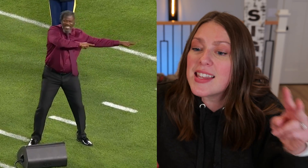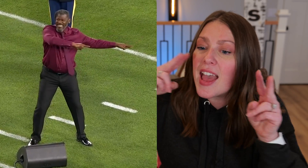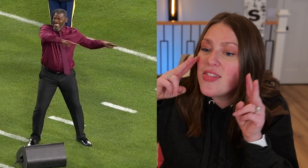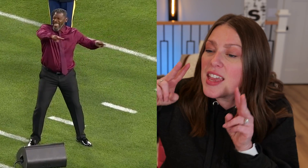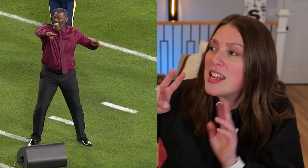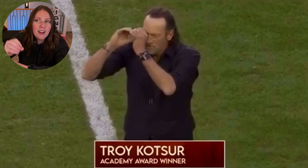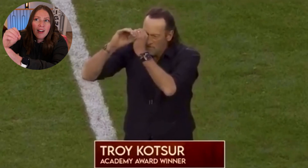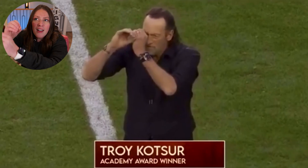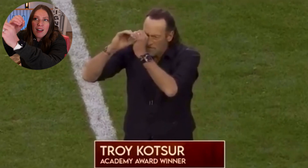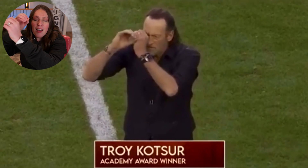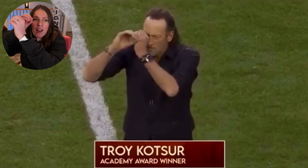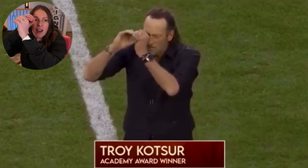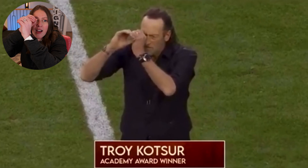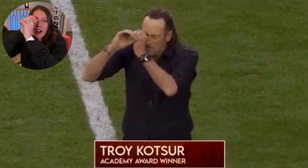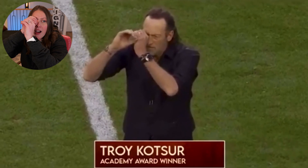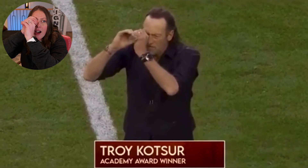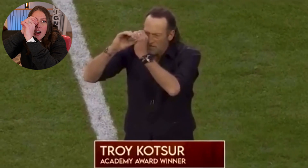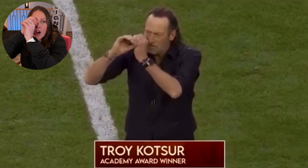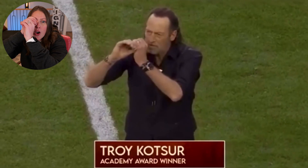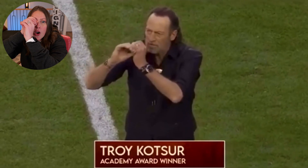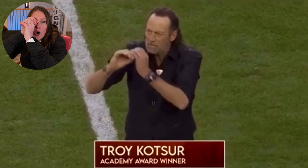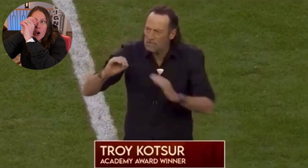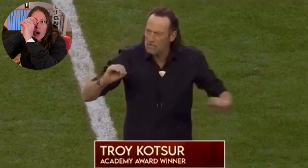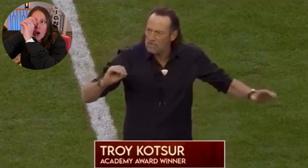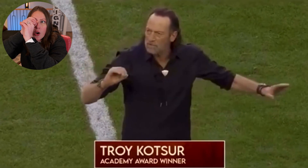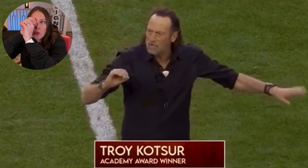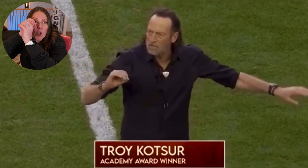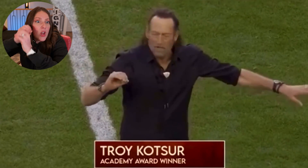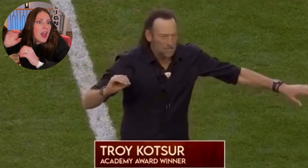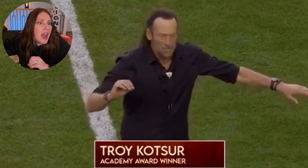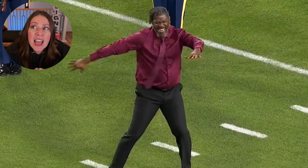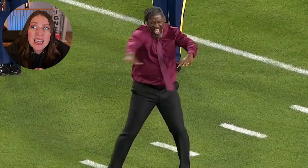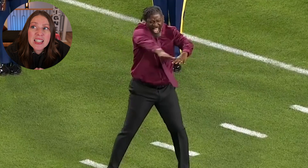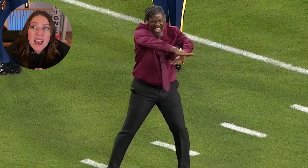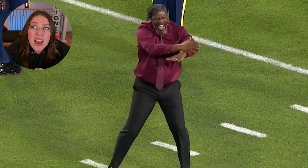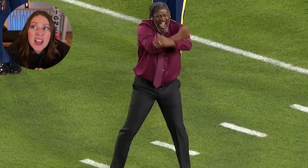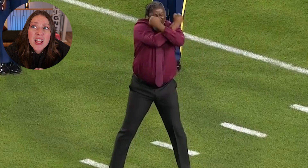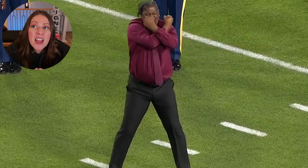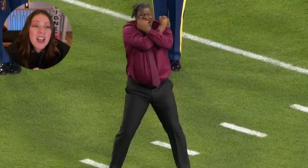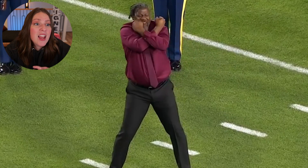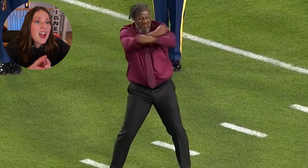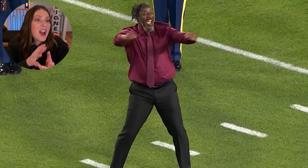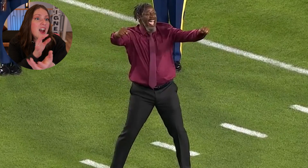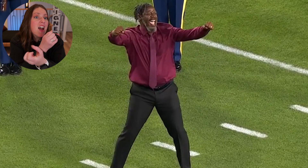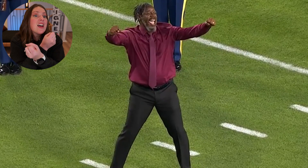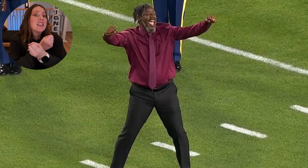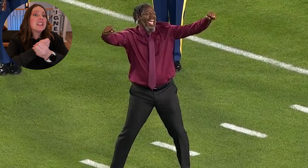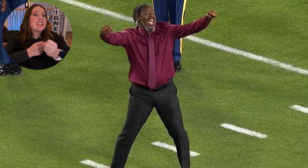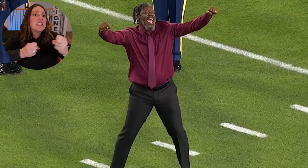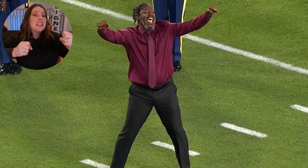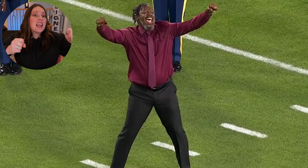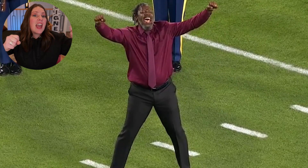And trust me, it's fascinating. We'll show you how each brings The Star-Spangled Banner to life in their own way.